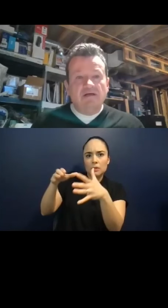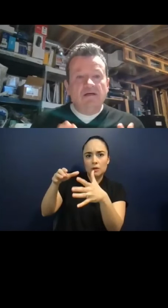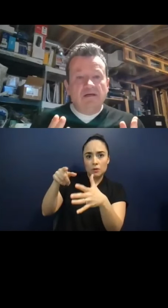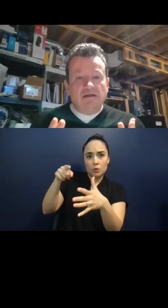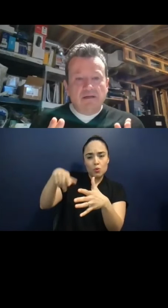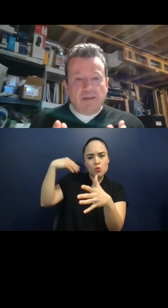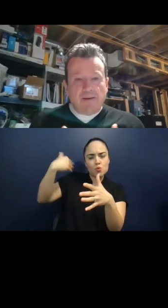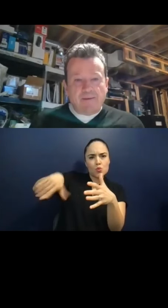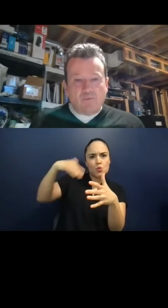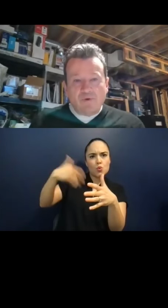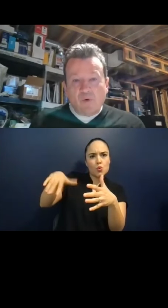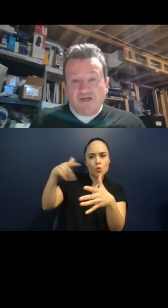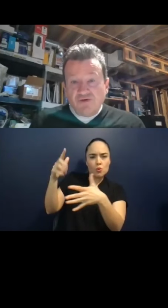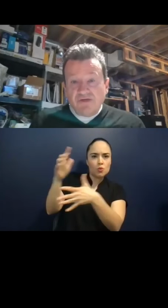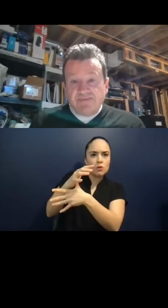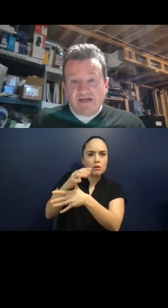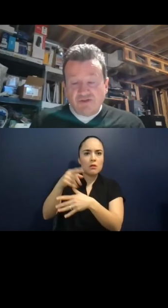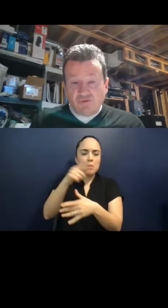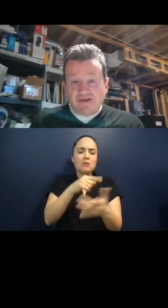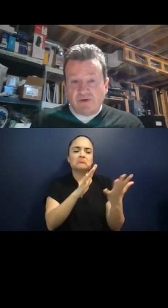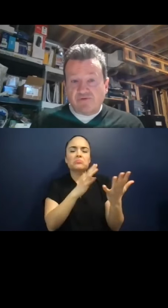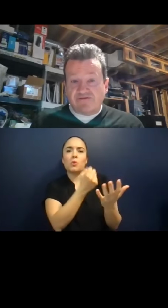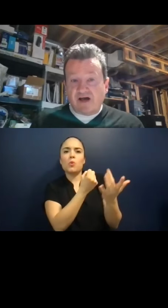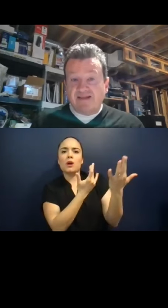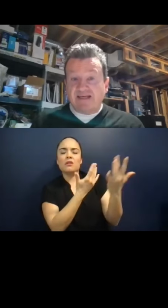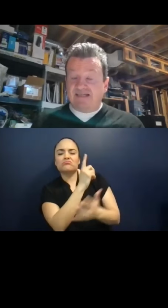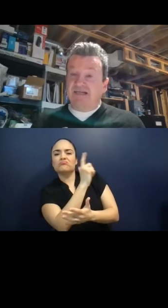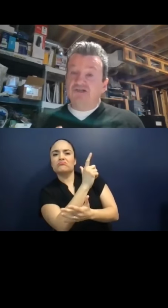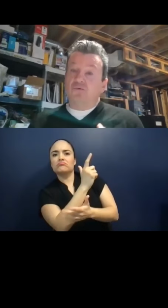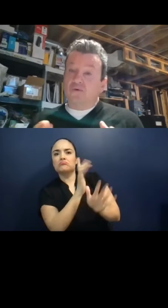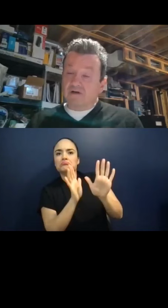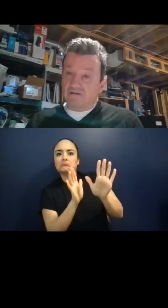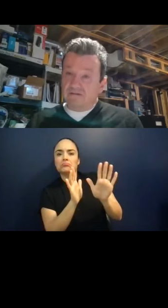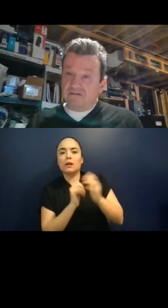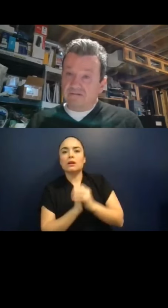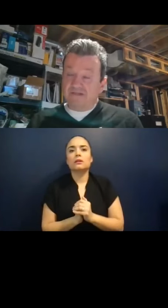stone